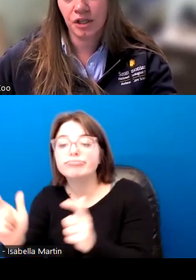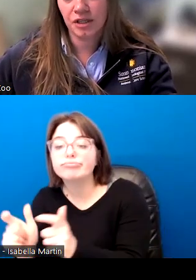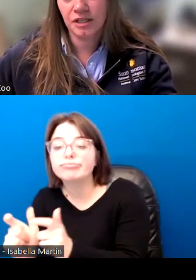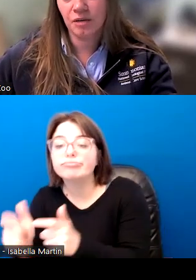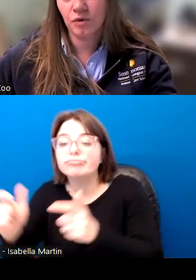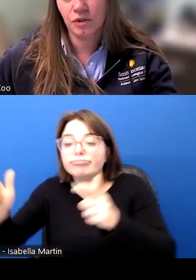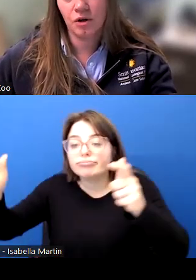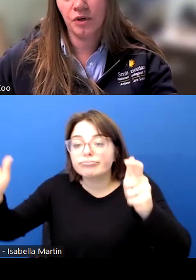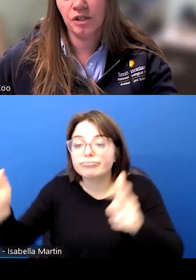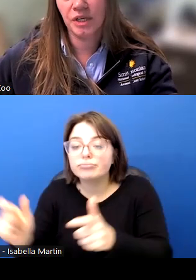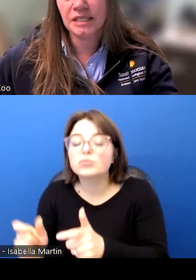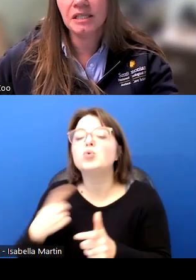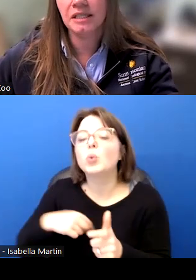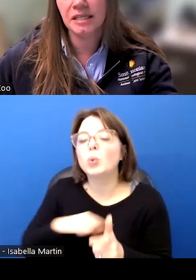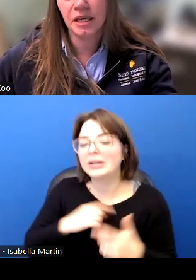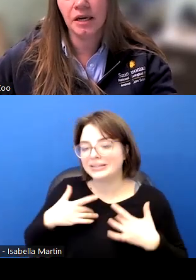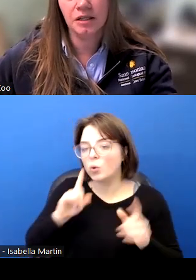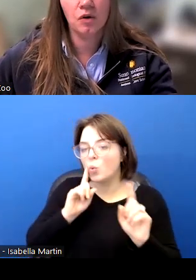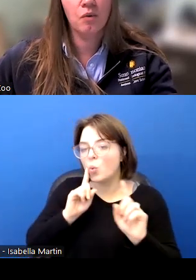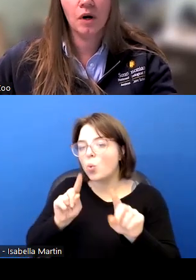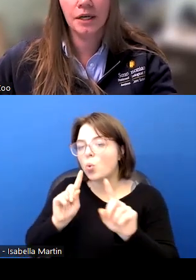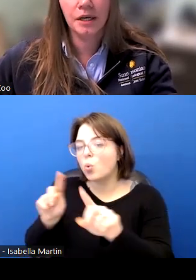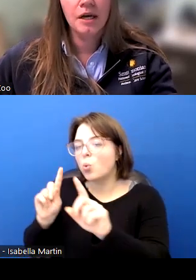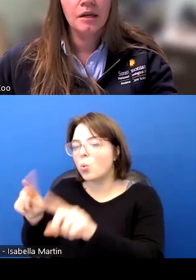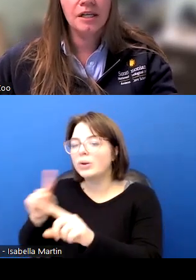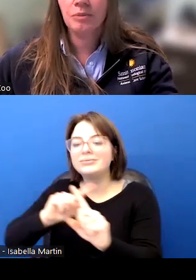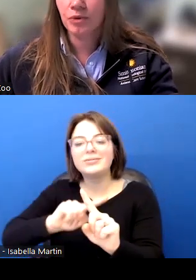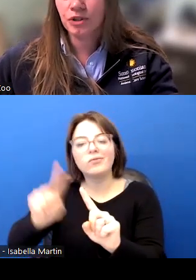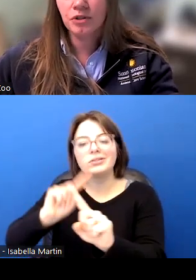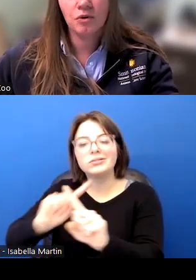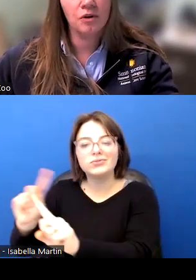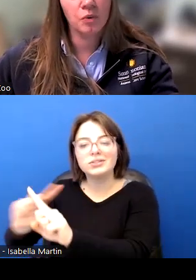that these animals are going to be consistently seeing and so if one needs to be reduced or goes